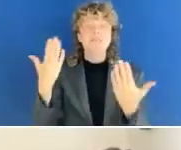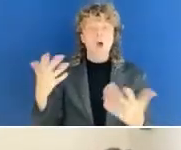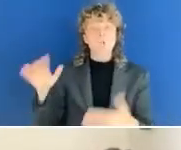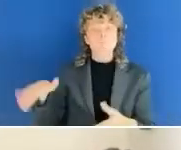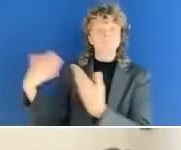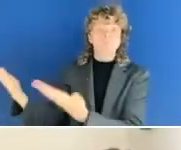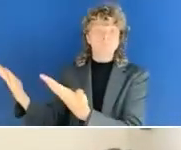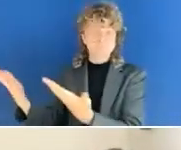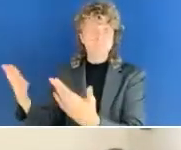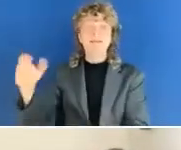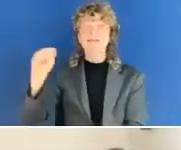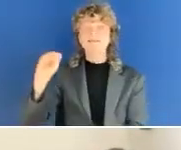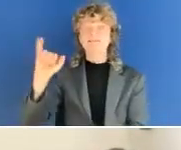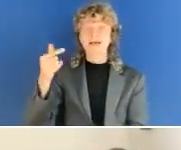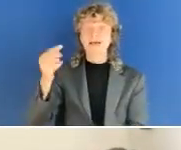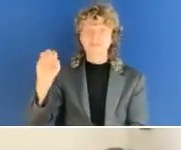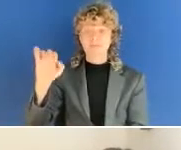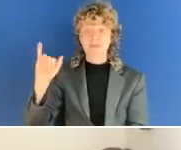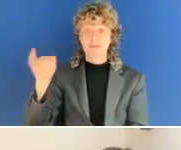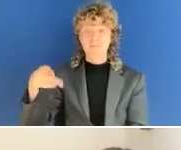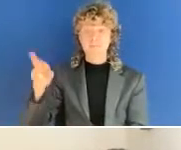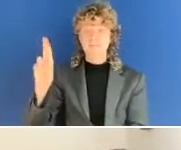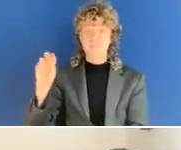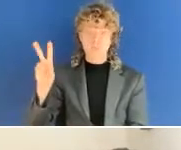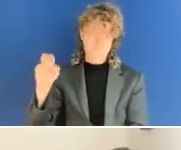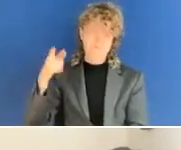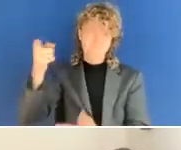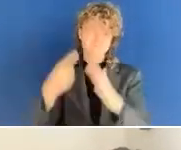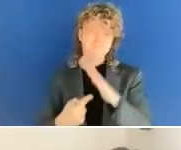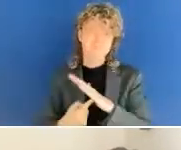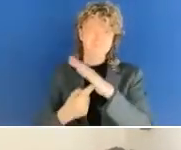by Jennifer Chadwick and she's actually based in Canada. And it must be really, really earnly